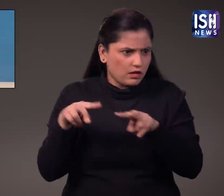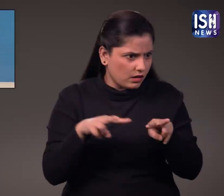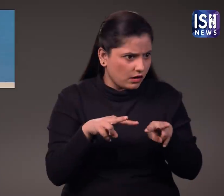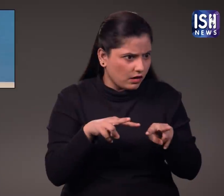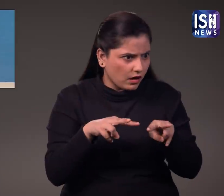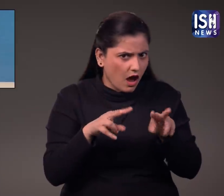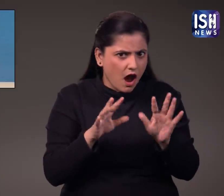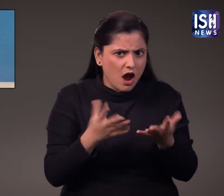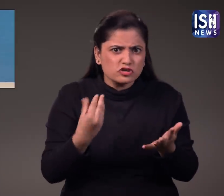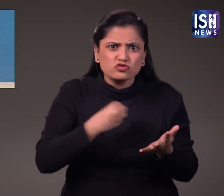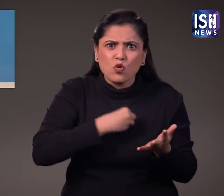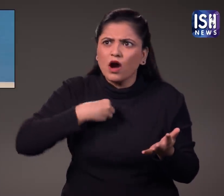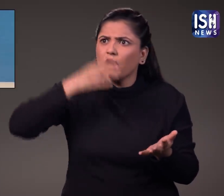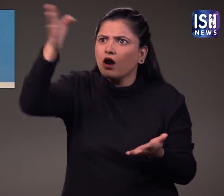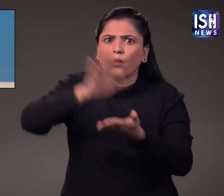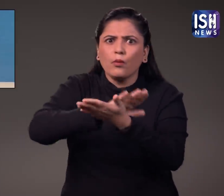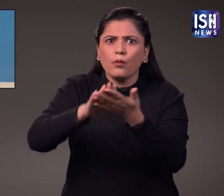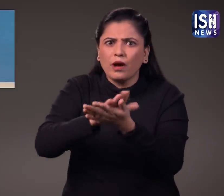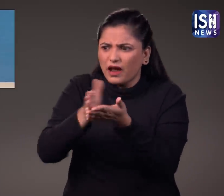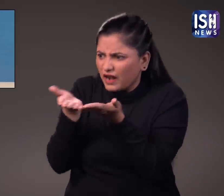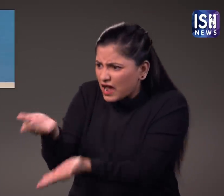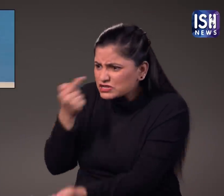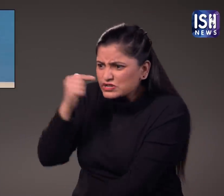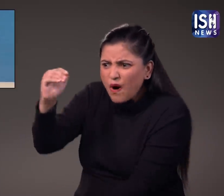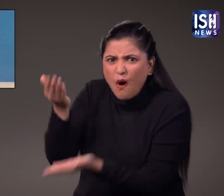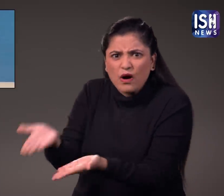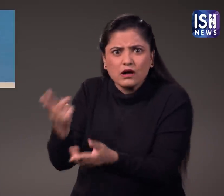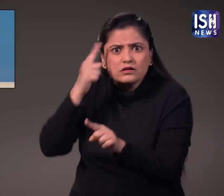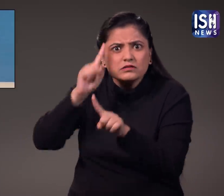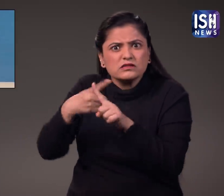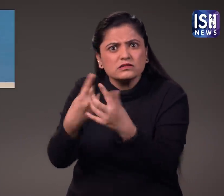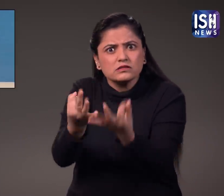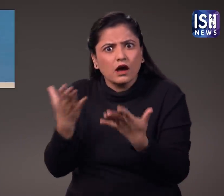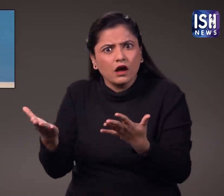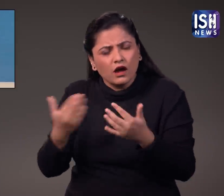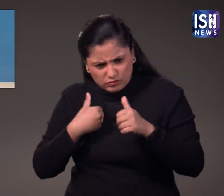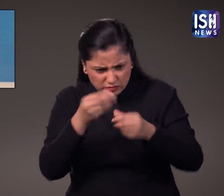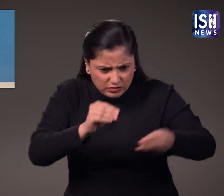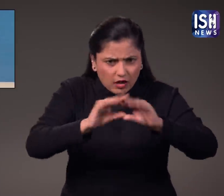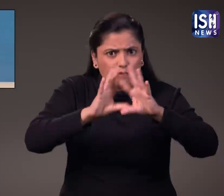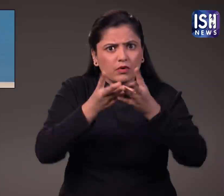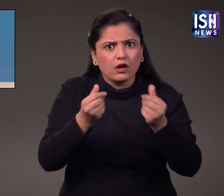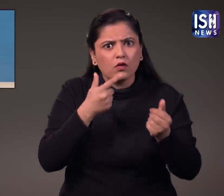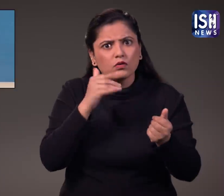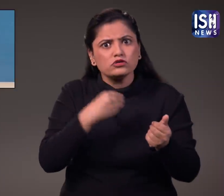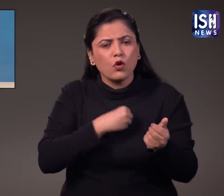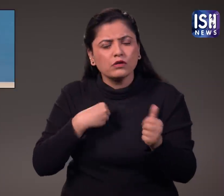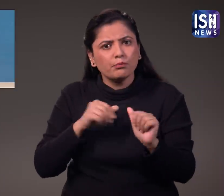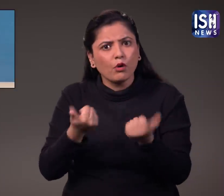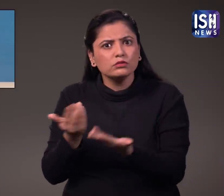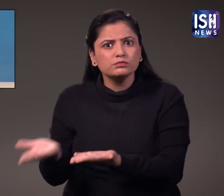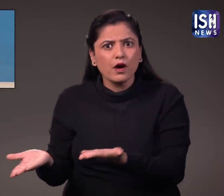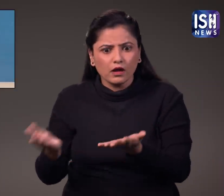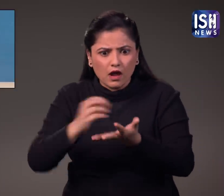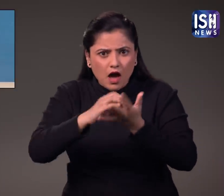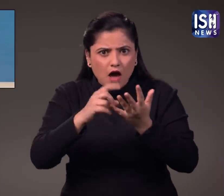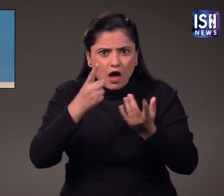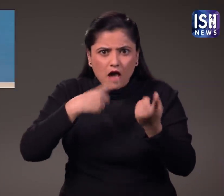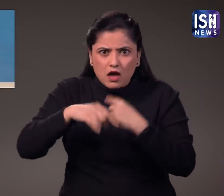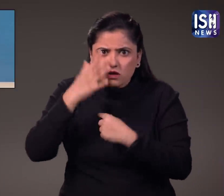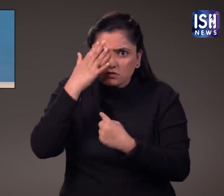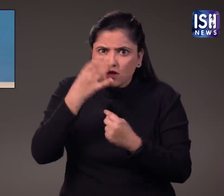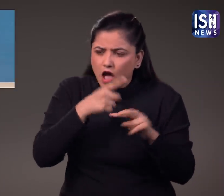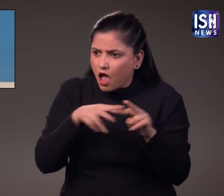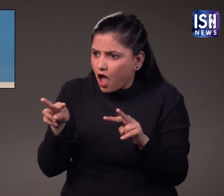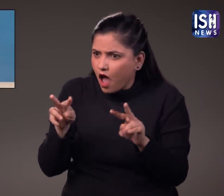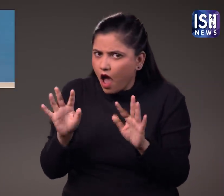People were shocked that Akrit without any formal medical training and no experience had treated the girl.